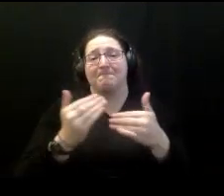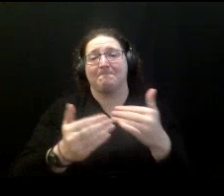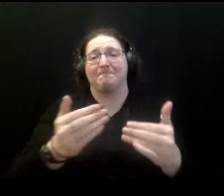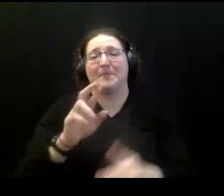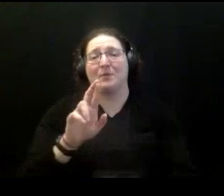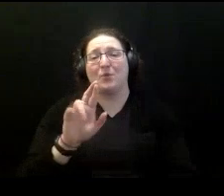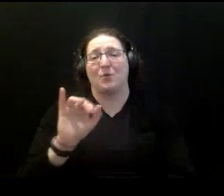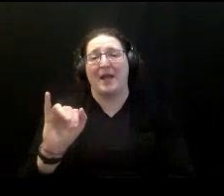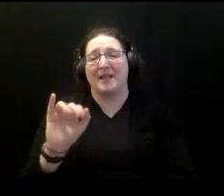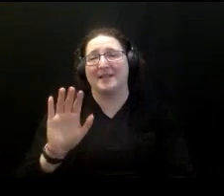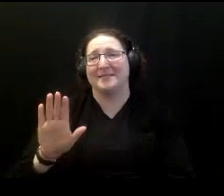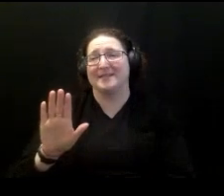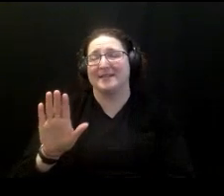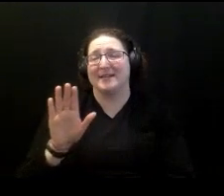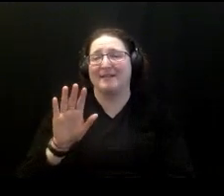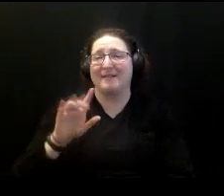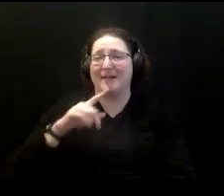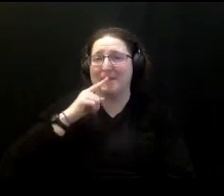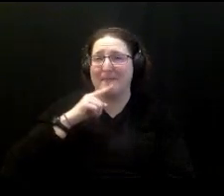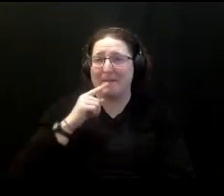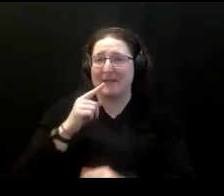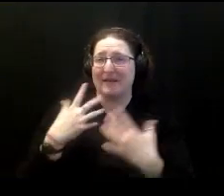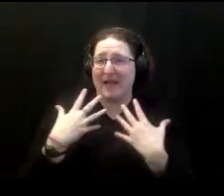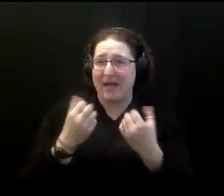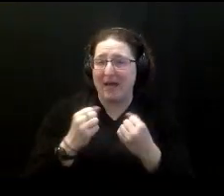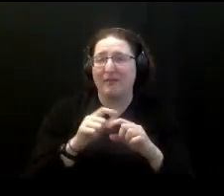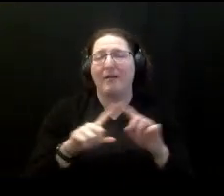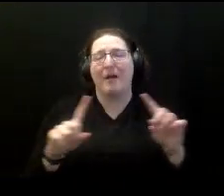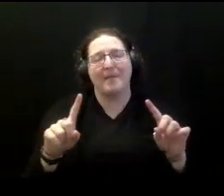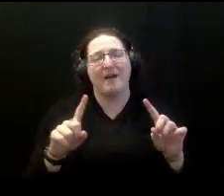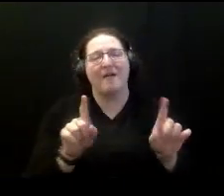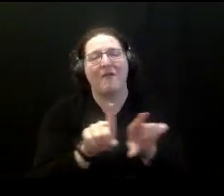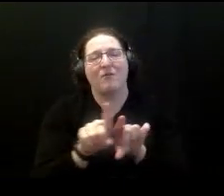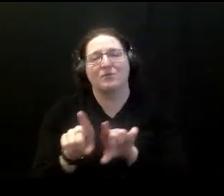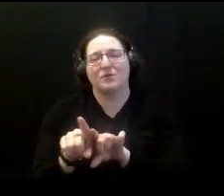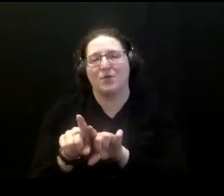emergency preparedness initiatives, but also in terms of better establishing connections